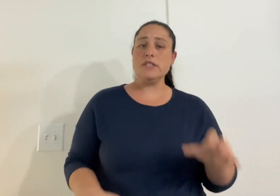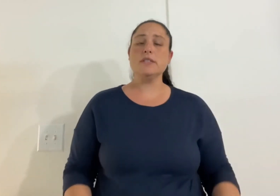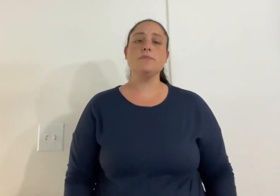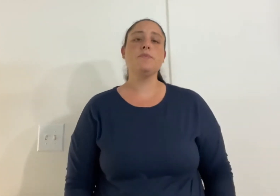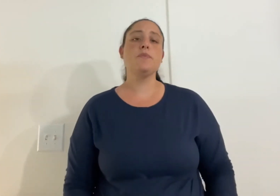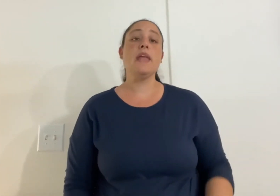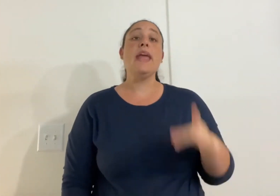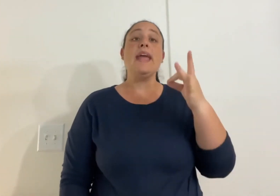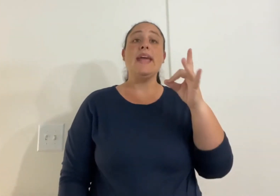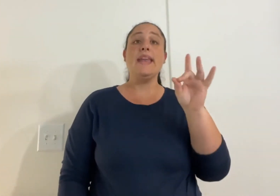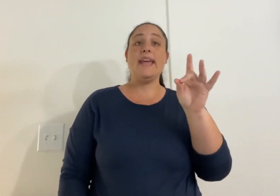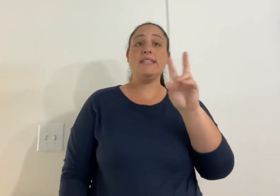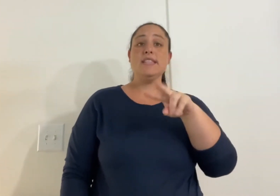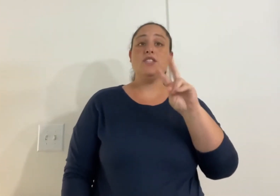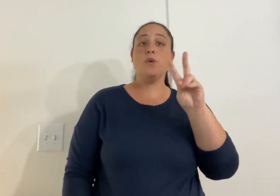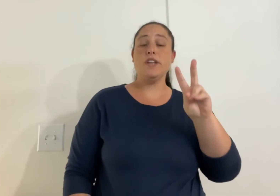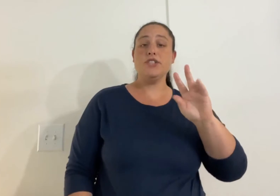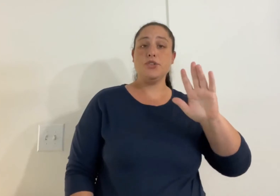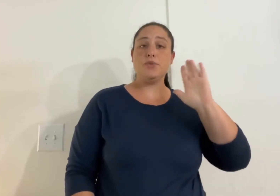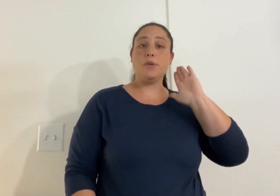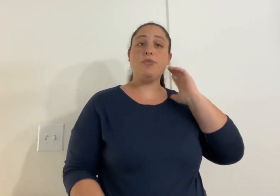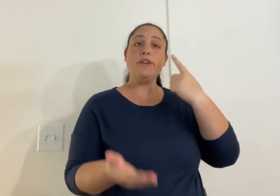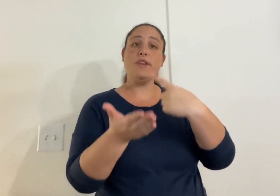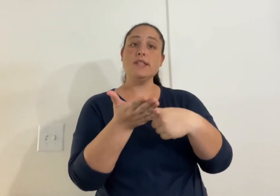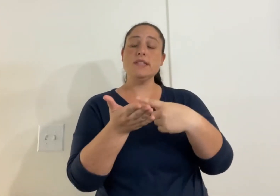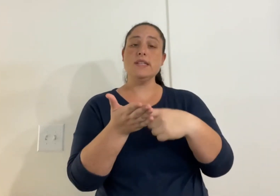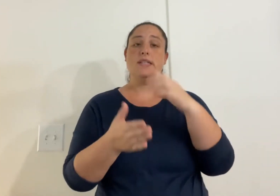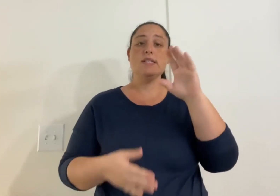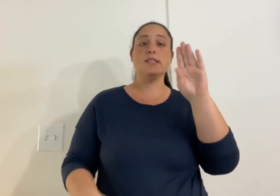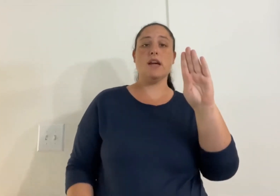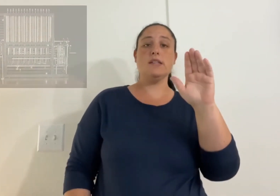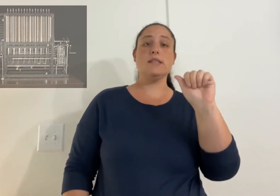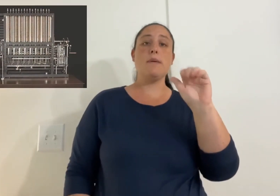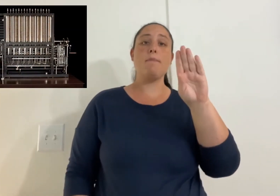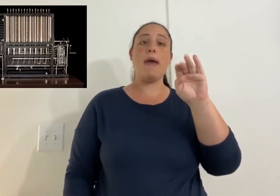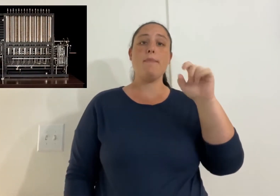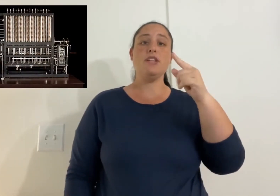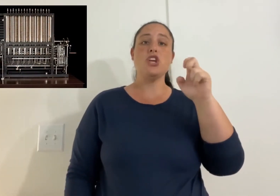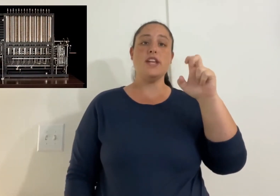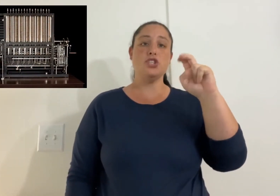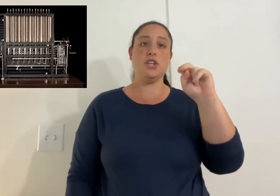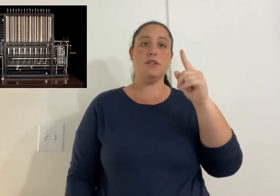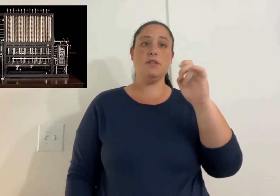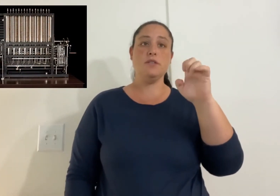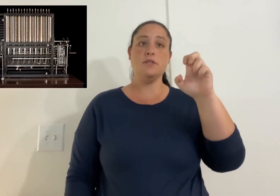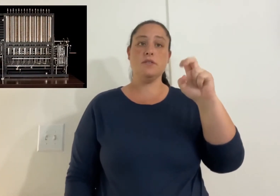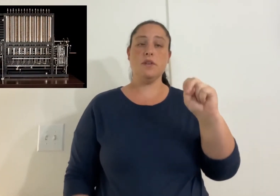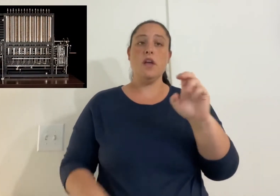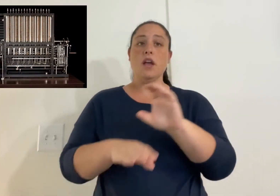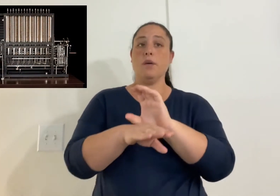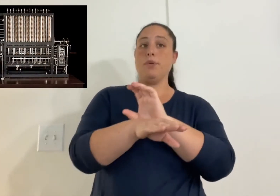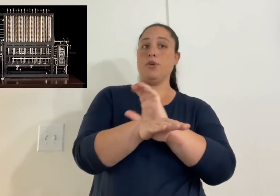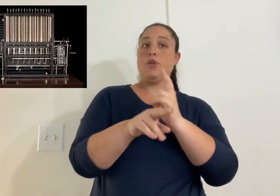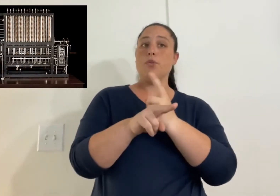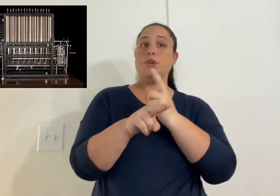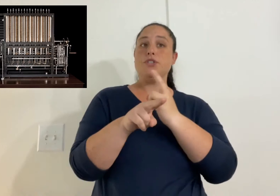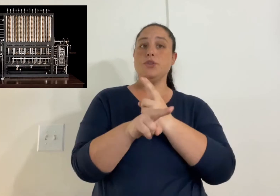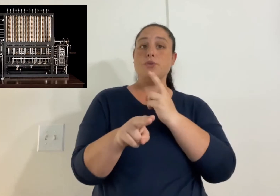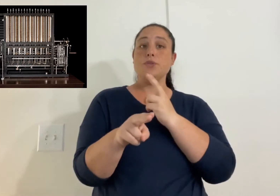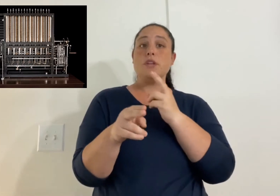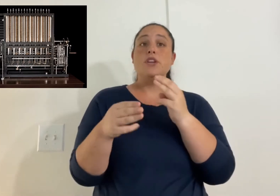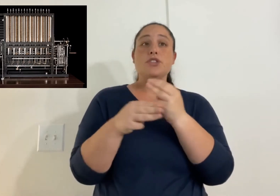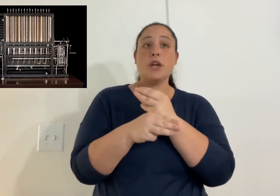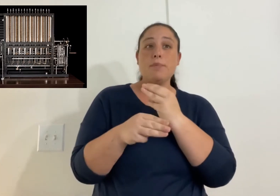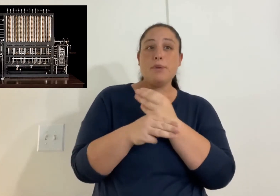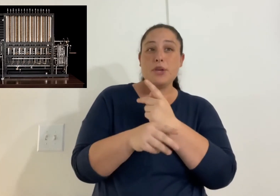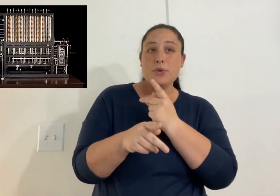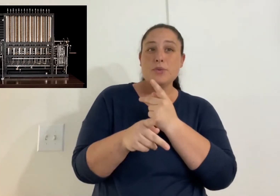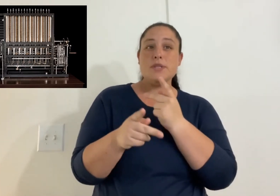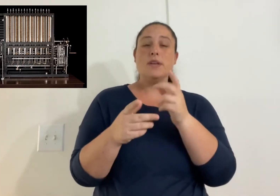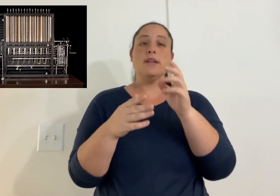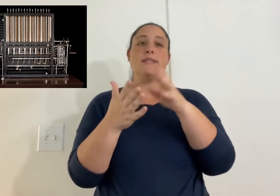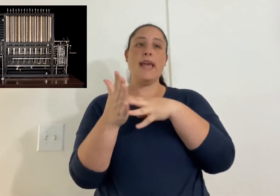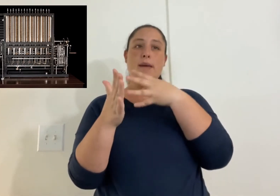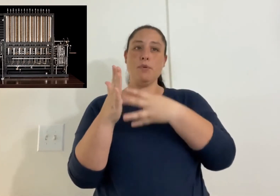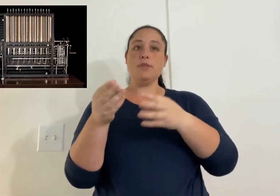In 1822, the previously discussed Baggage Engine, computer was used to compute tables